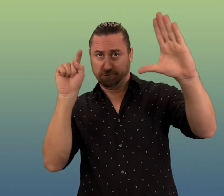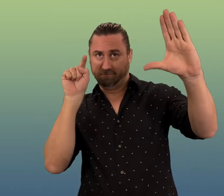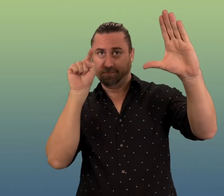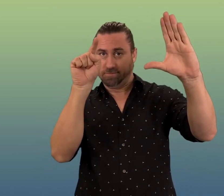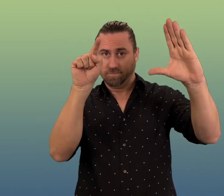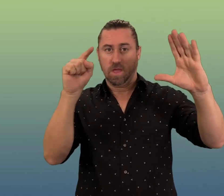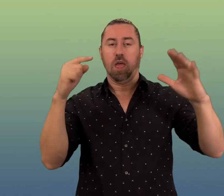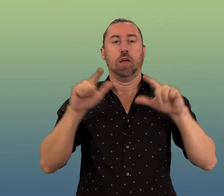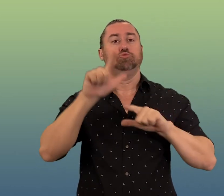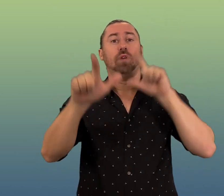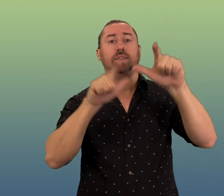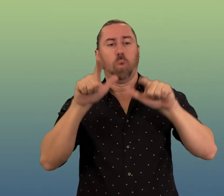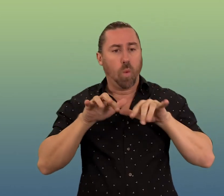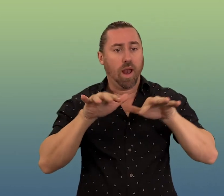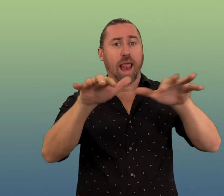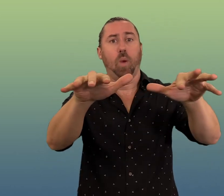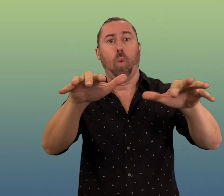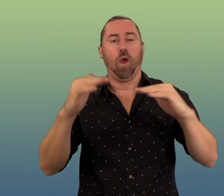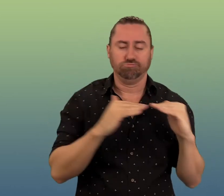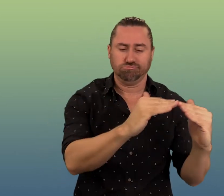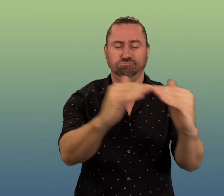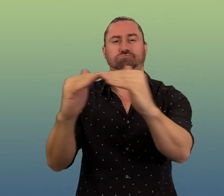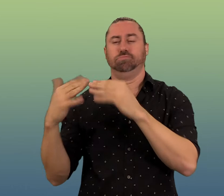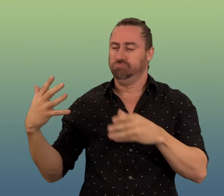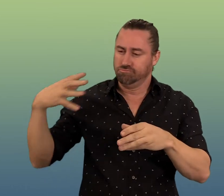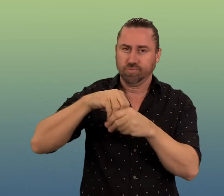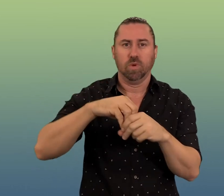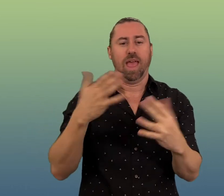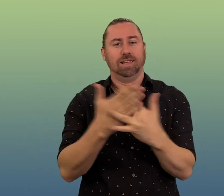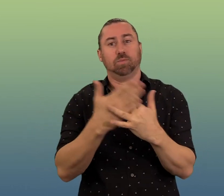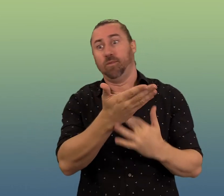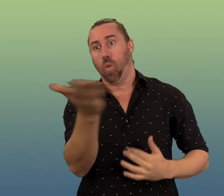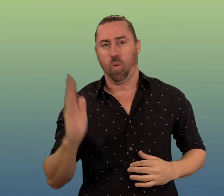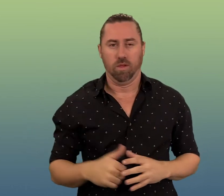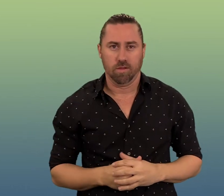of creating a single integrated transport network accessible to everyone